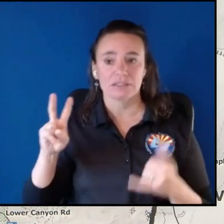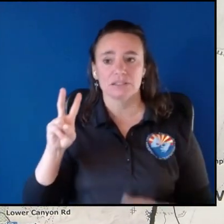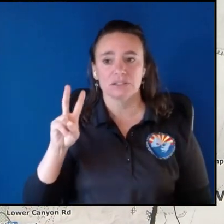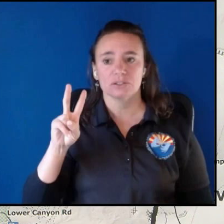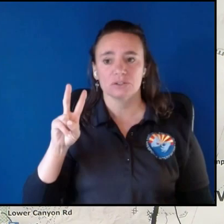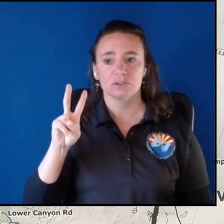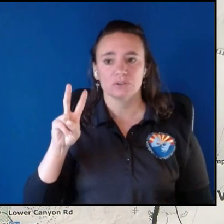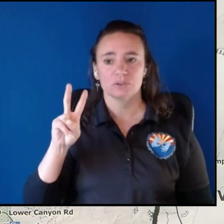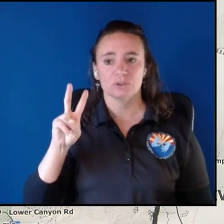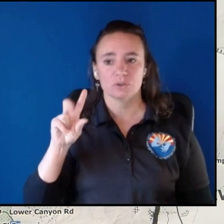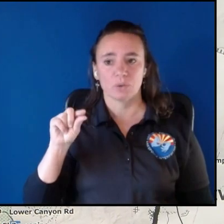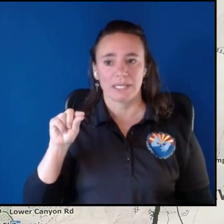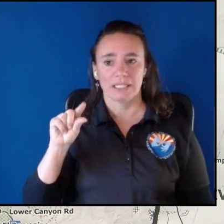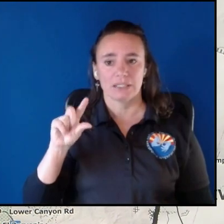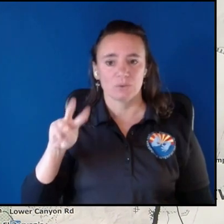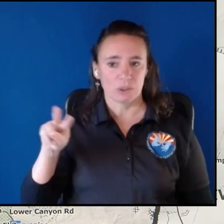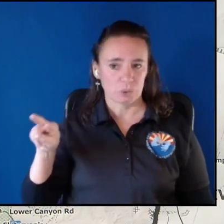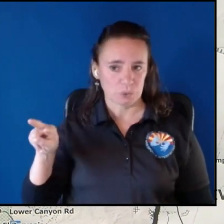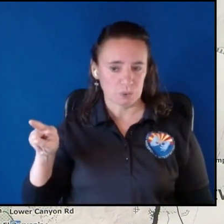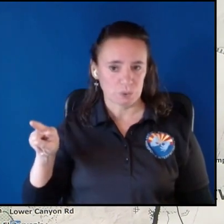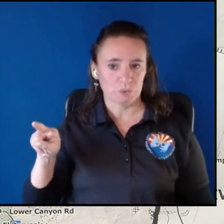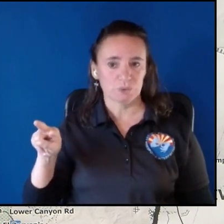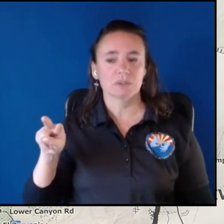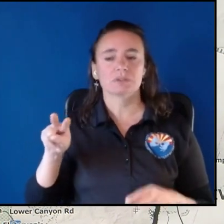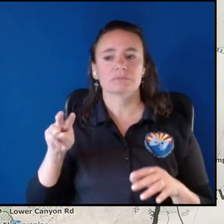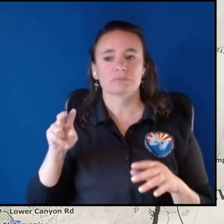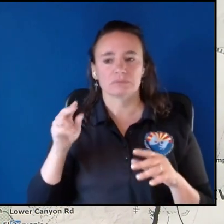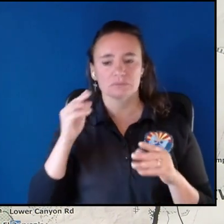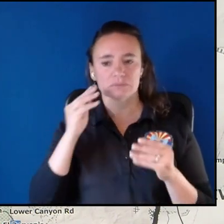operational overview of the South Zone of the Calf Canyon